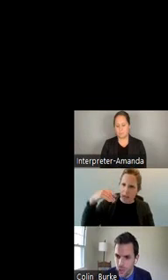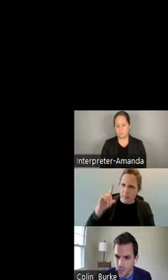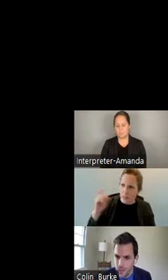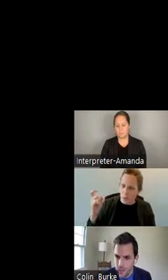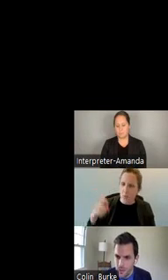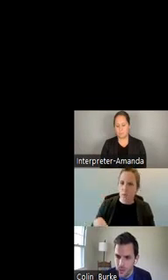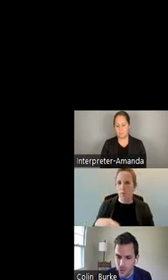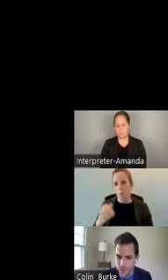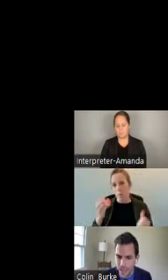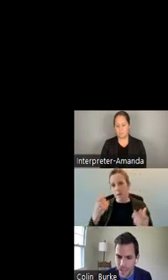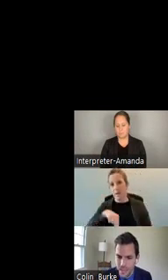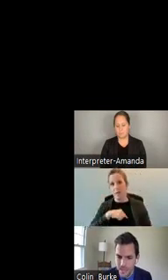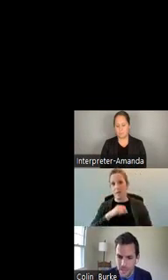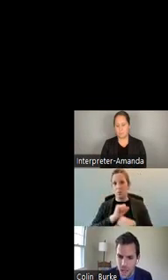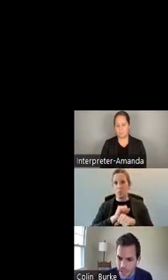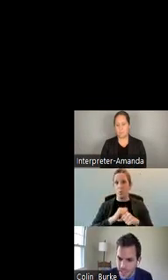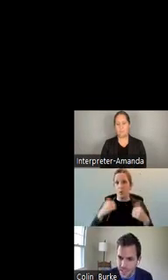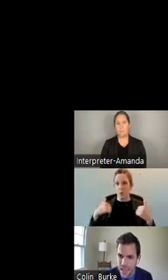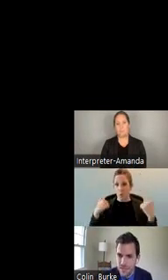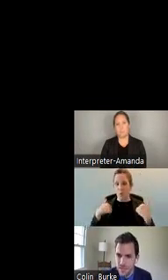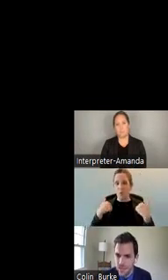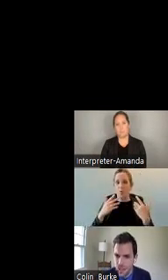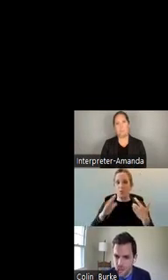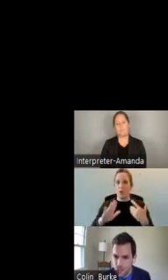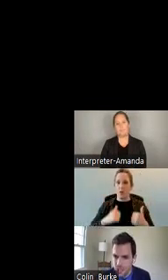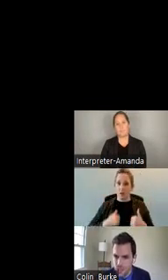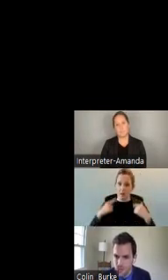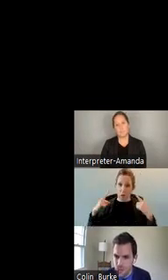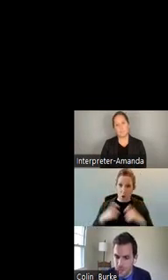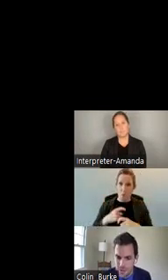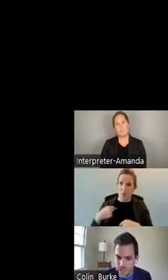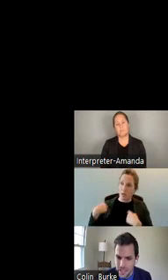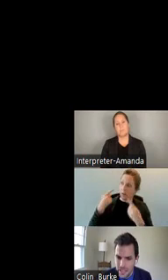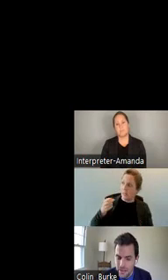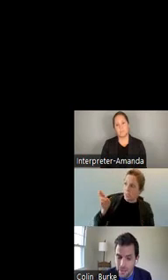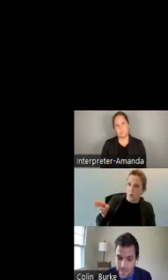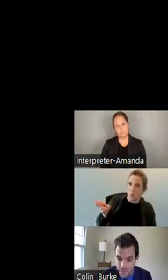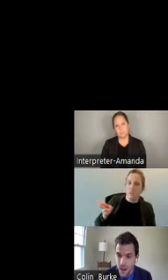worked with youth who have had complicated lives and long treatment histories I mean many of them